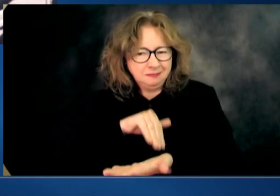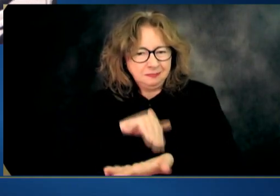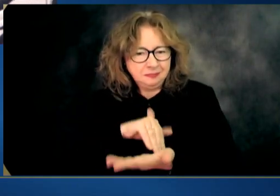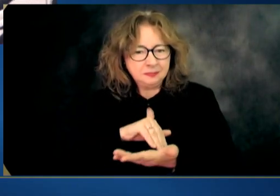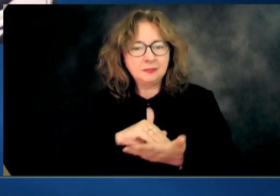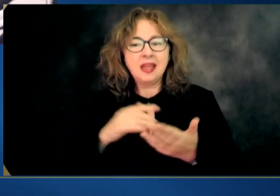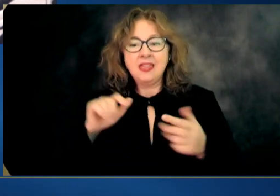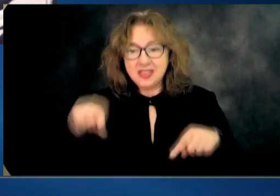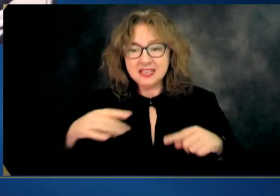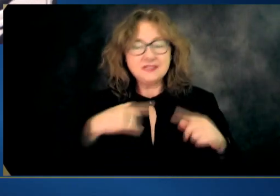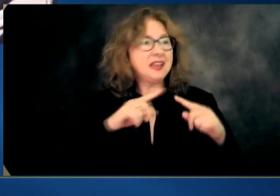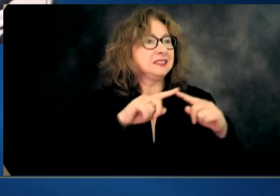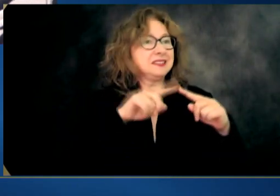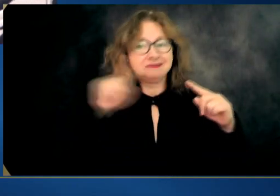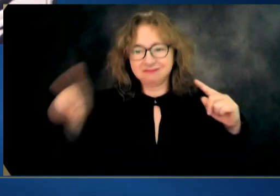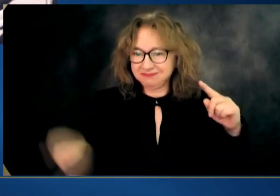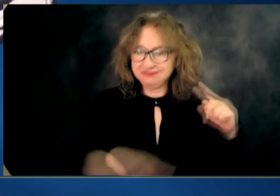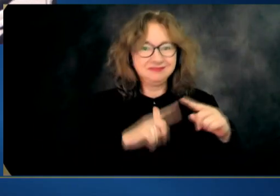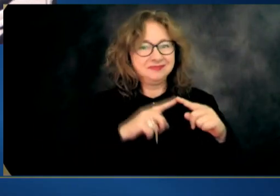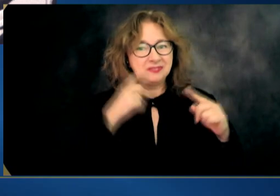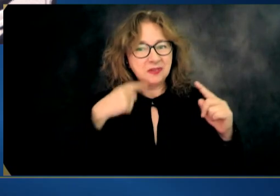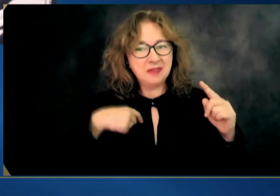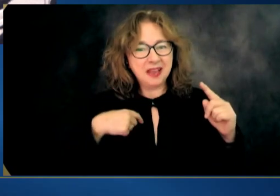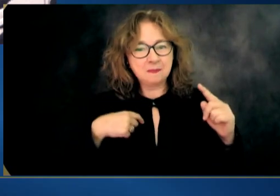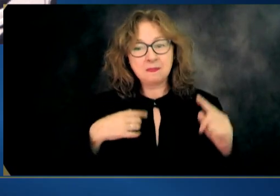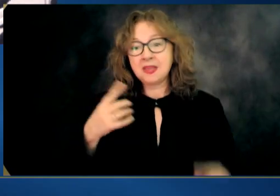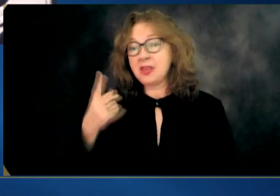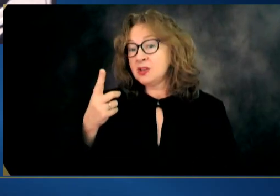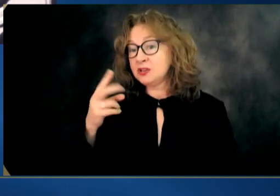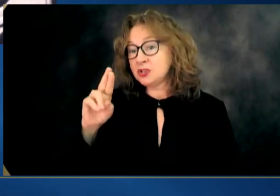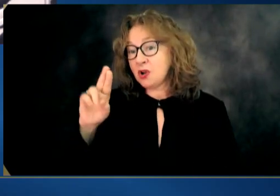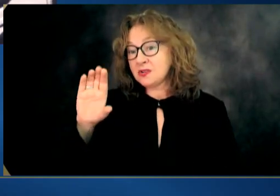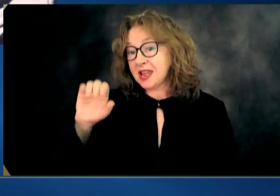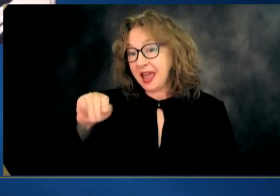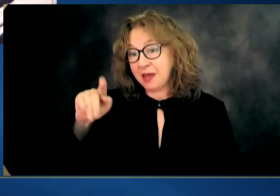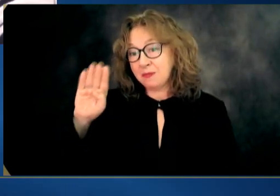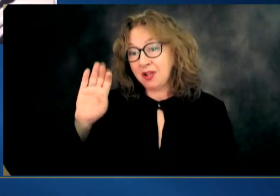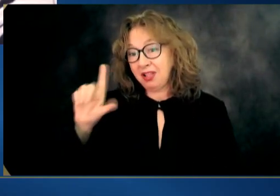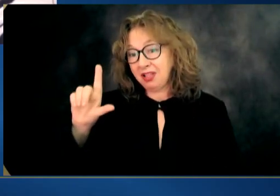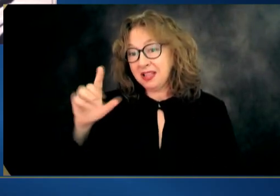Drew and Courtney, or Dr. Campbell and Dr. Fitzhugh. And I have been, you know,